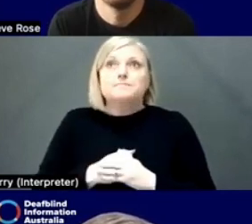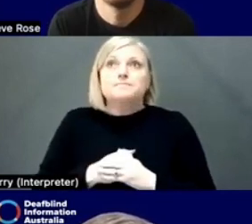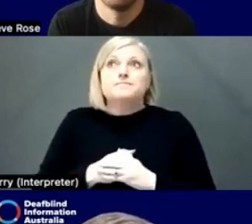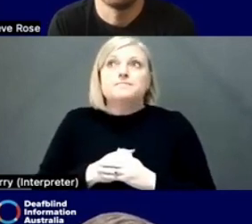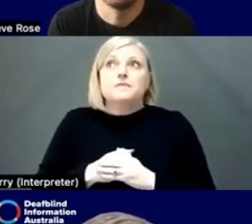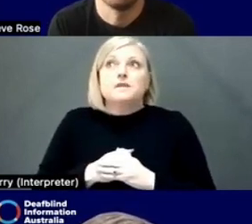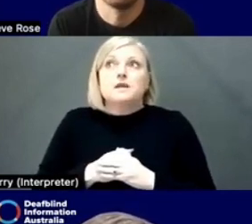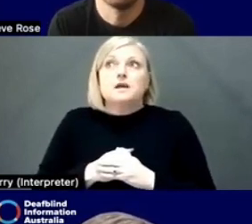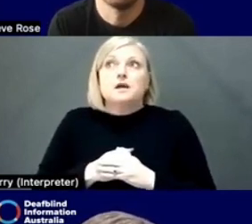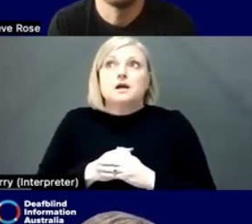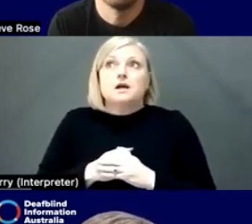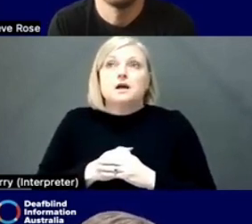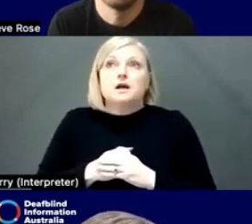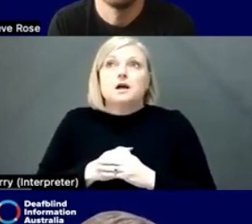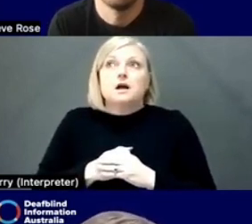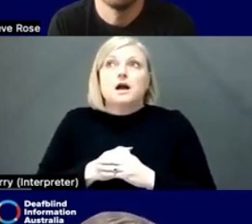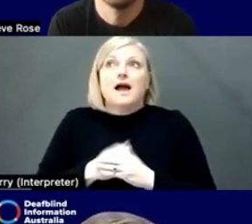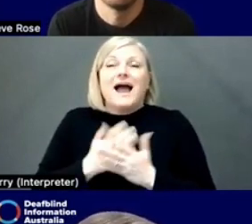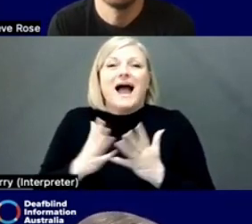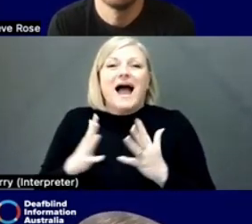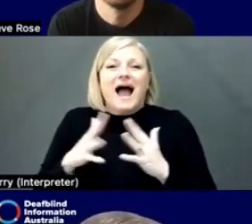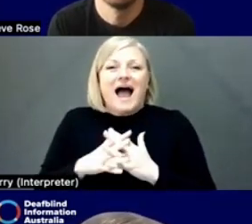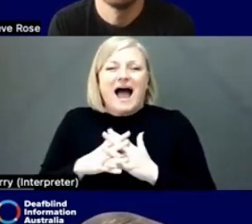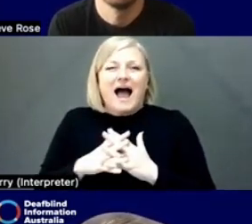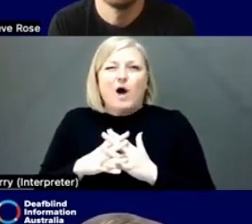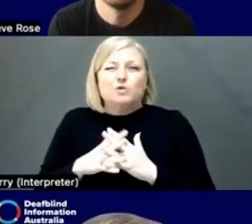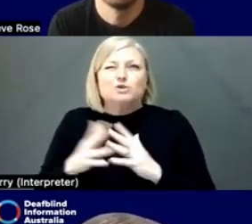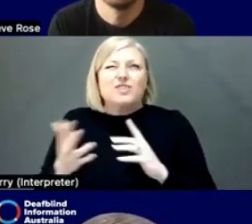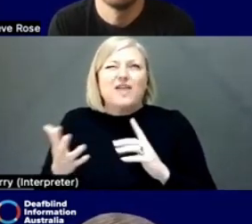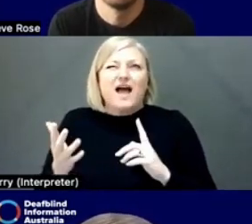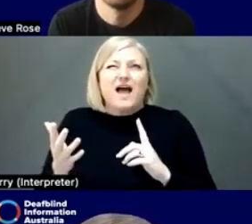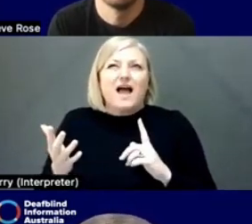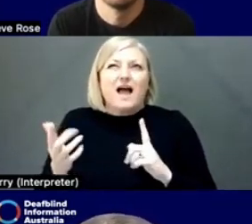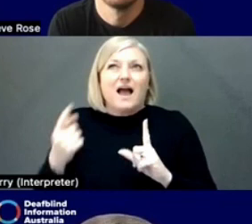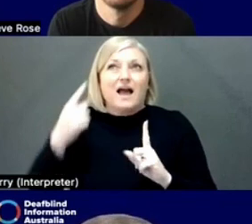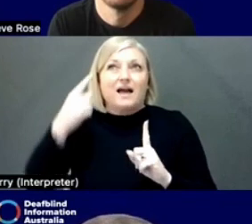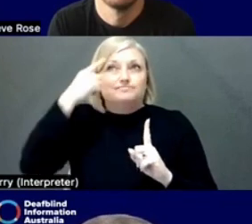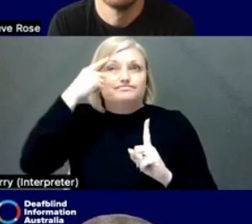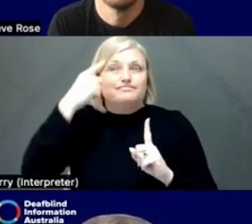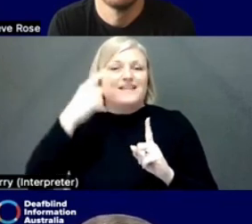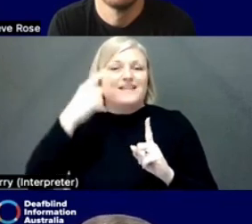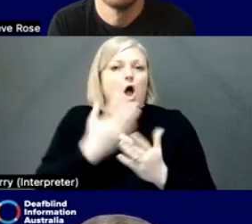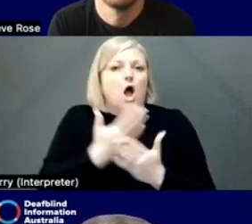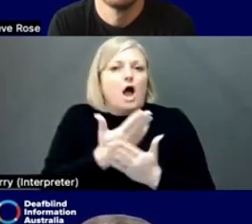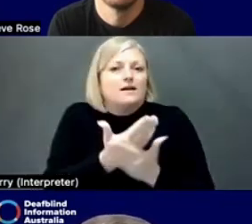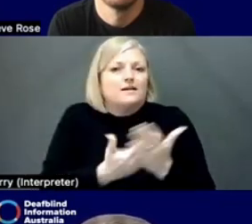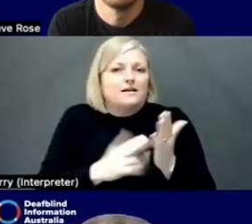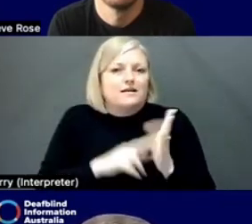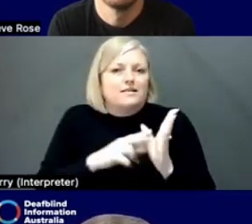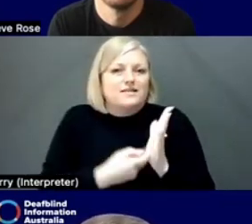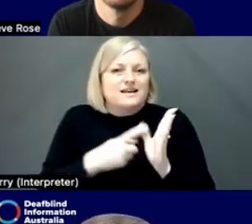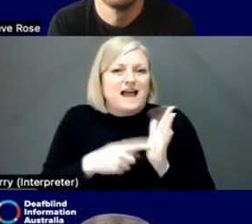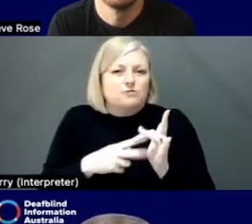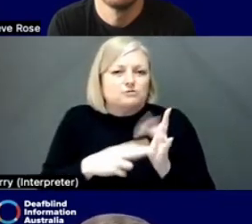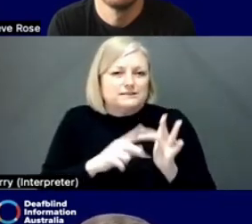of reference… Just let me get my head around this. Wondering about others to move in to the narrative